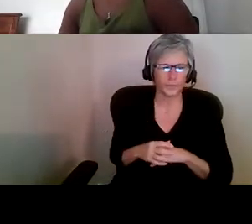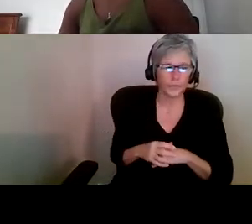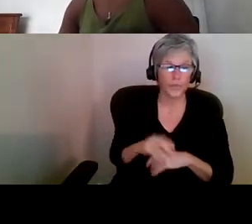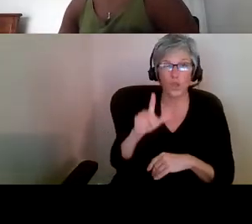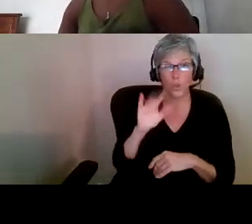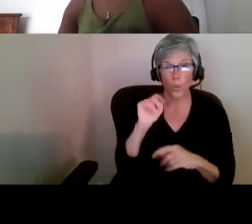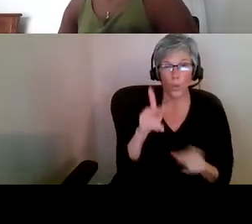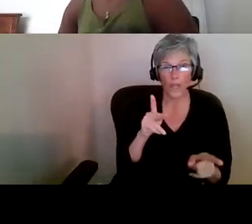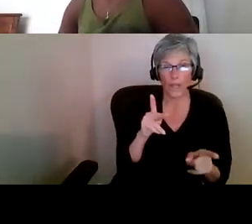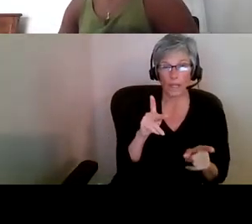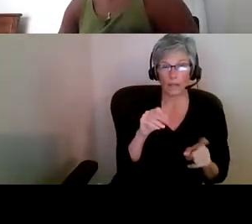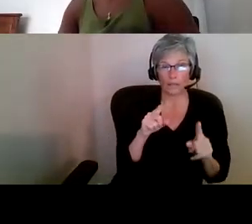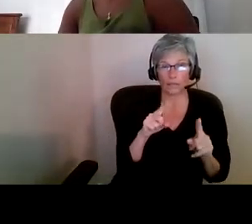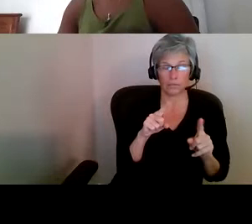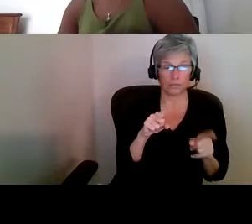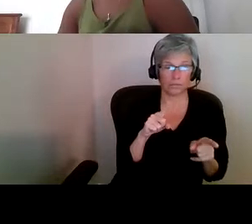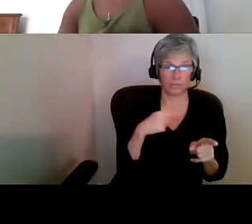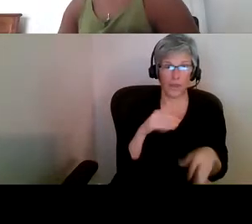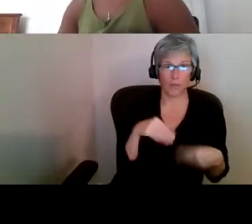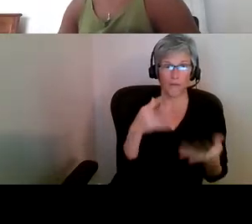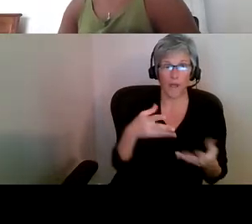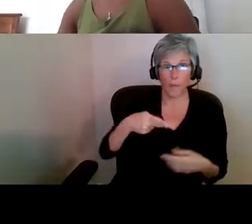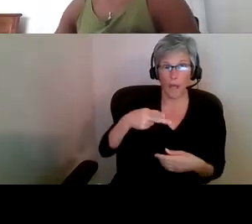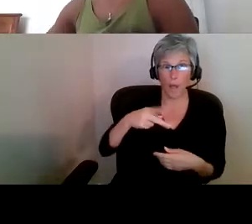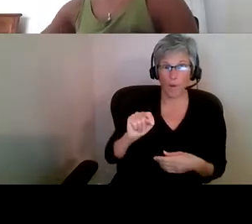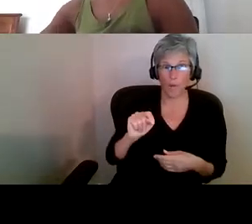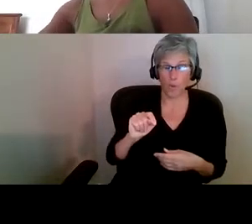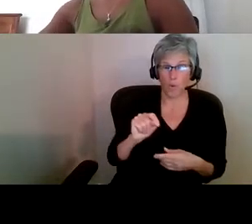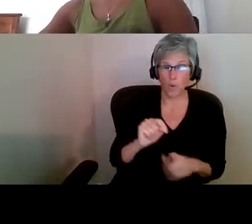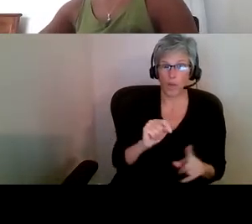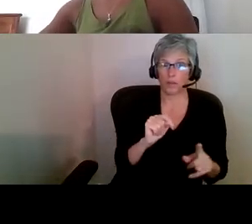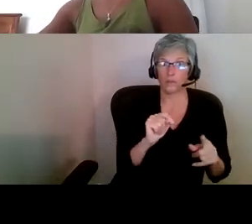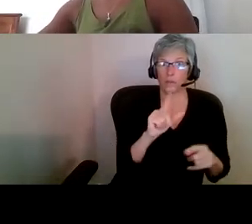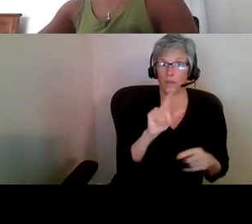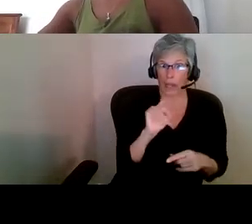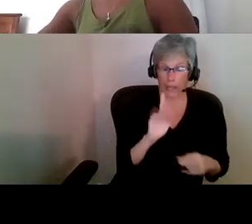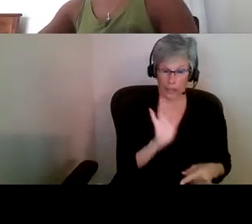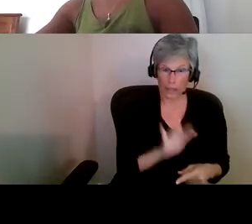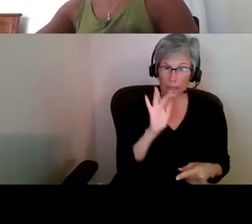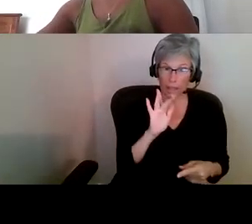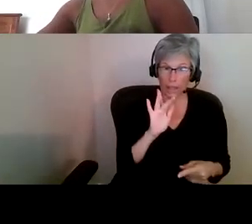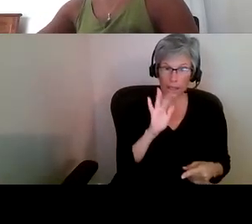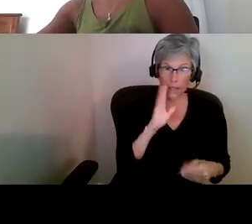right here that's provided in the powerpoints that you get, it will take you to this resource here